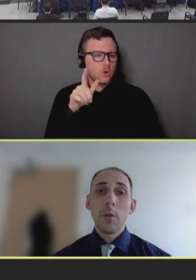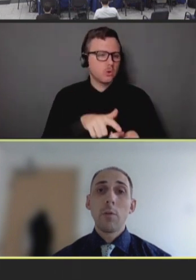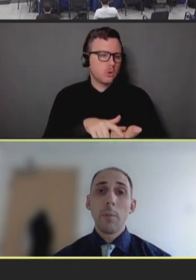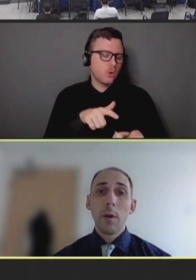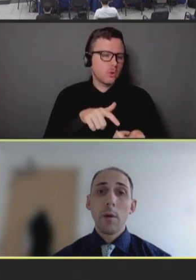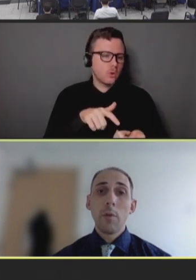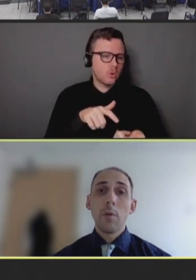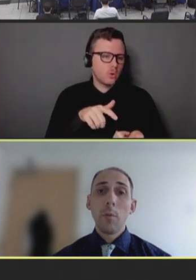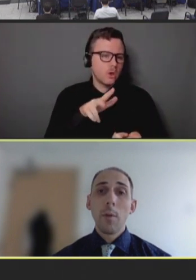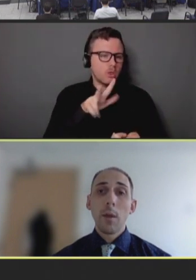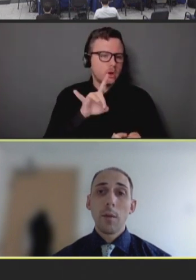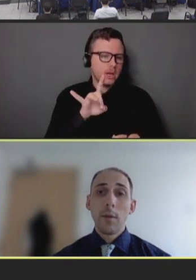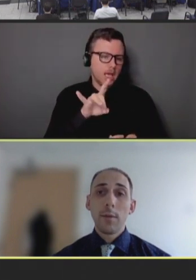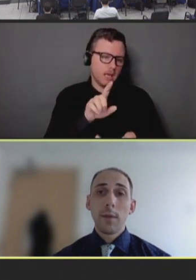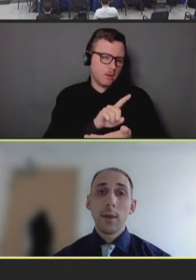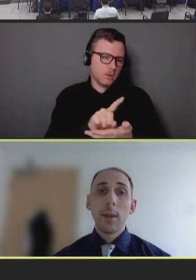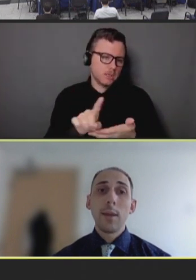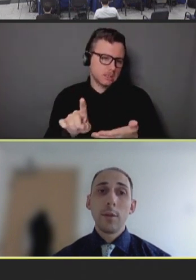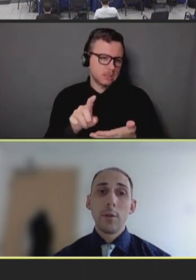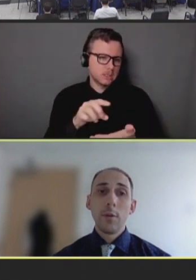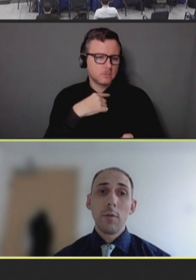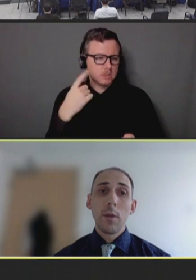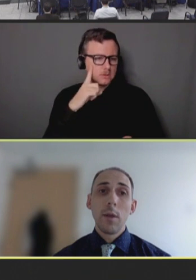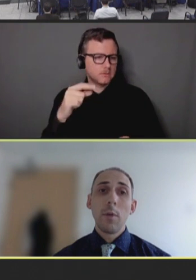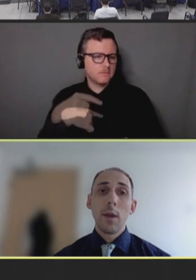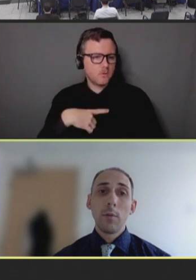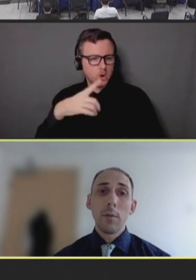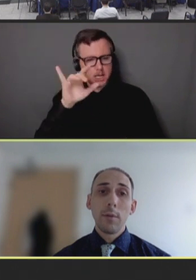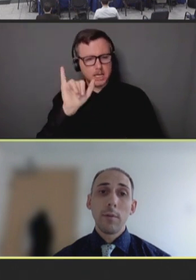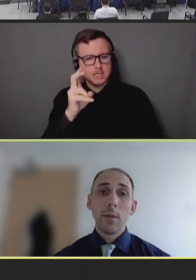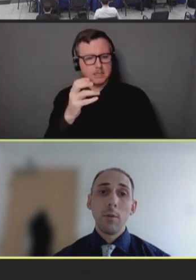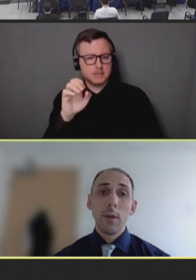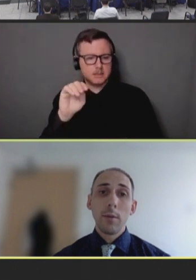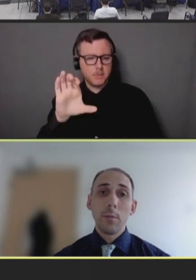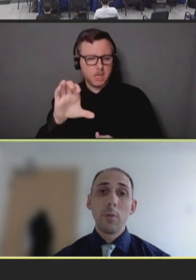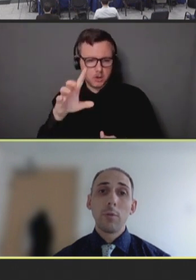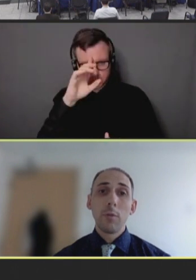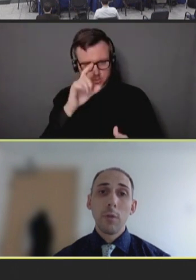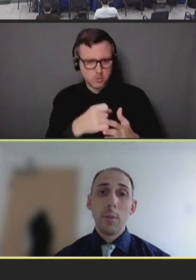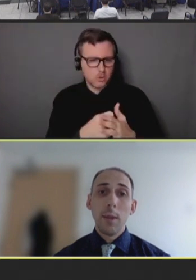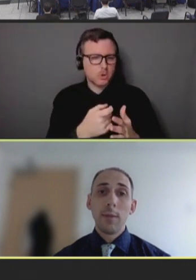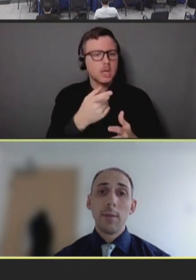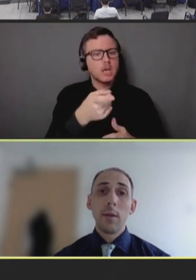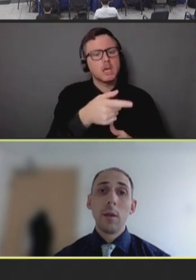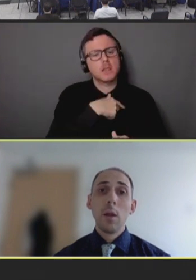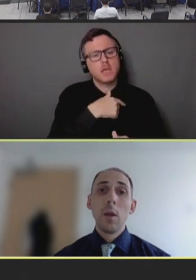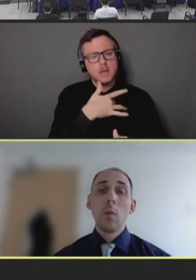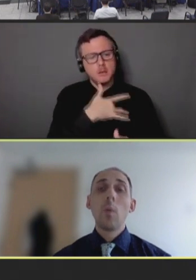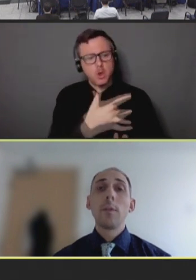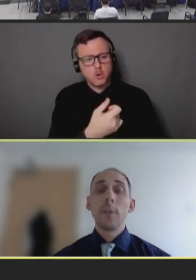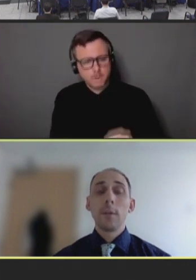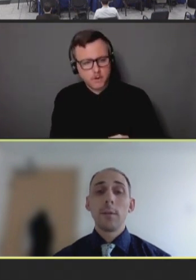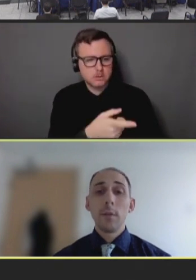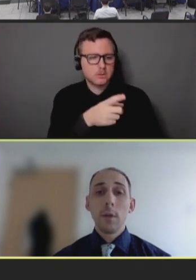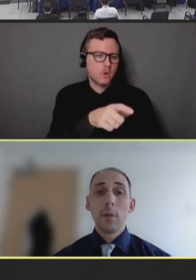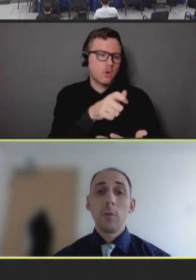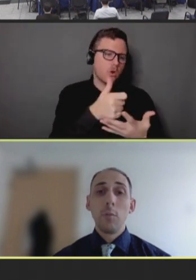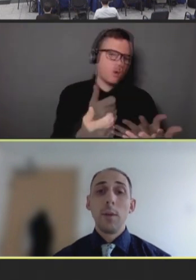other thromboembolic events, and kidney injury for the mRNA-1273 as opposed to the BNT162b2